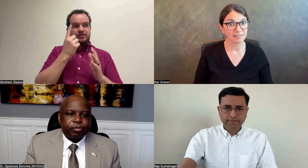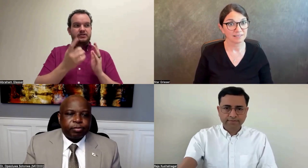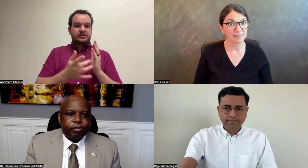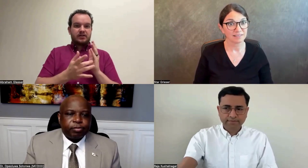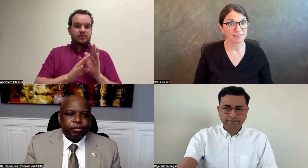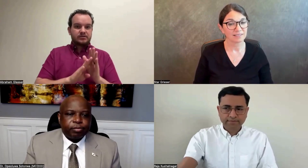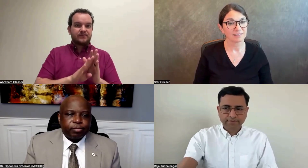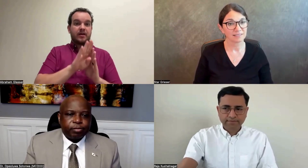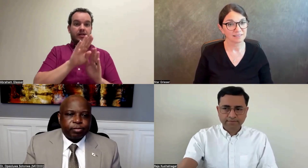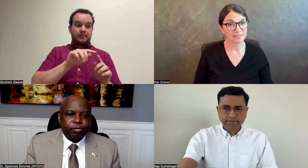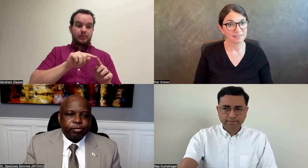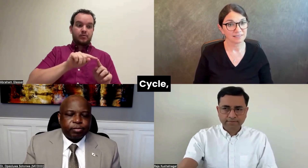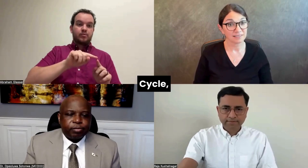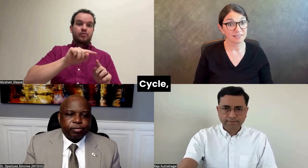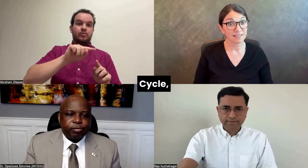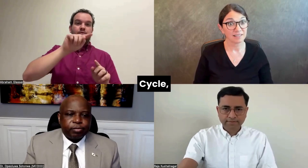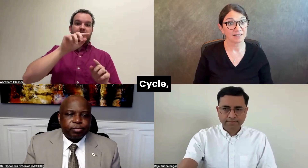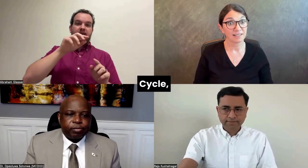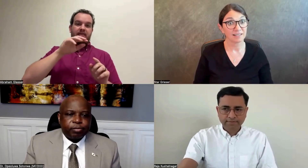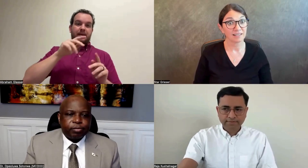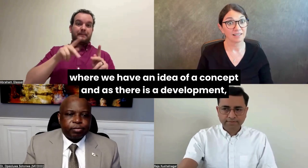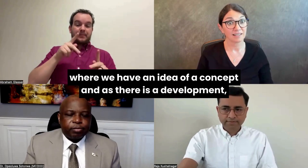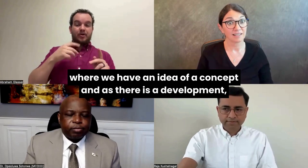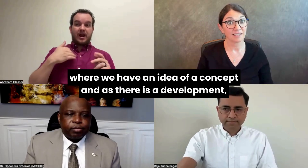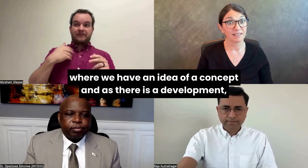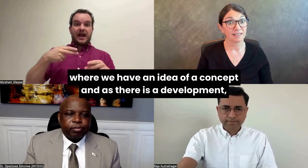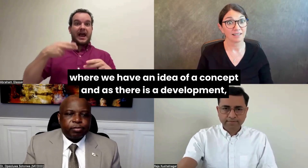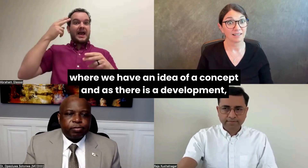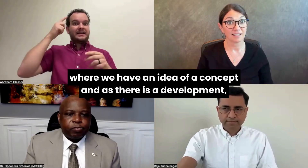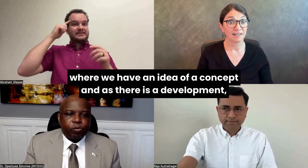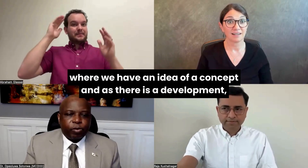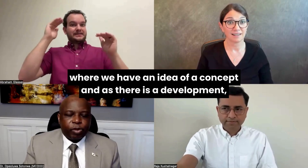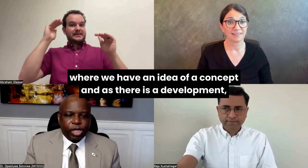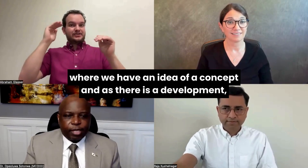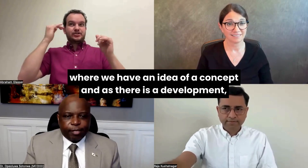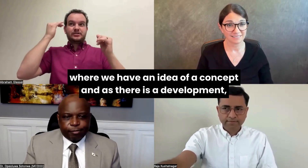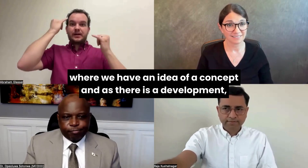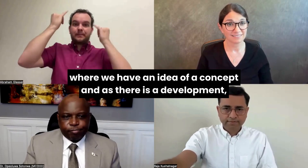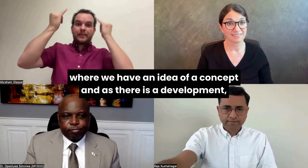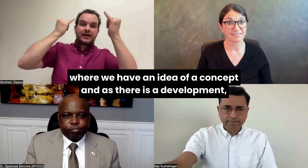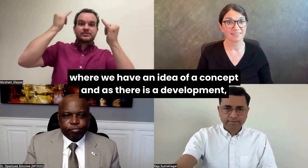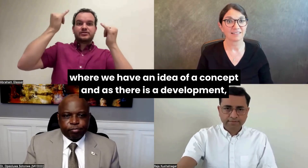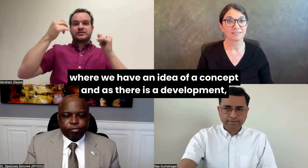Cycle, where we have an idea of a concept and as there is a development,